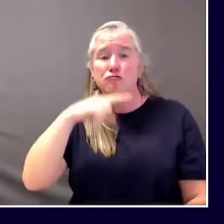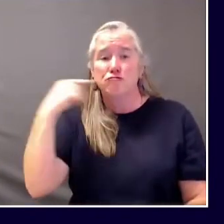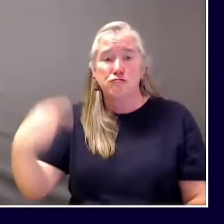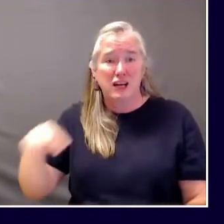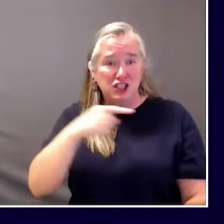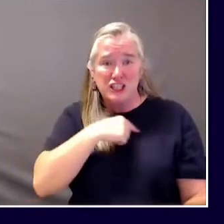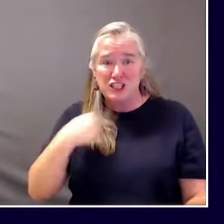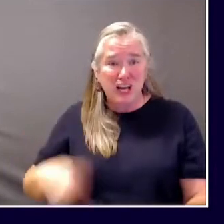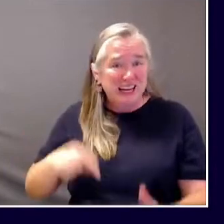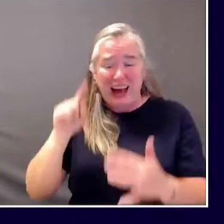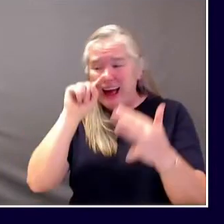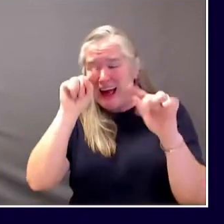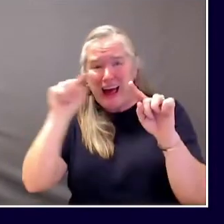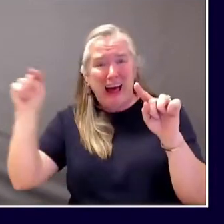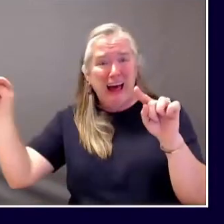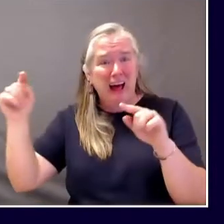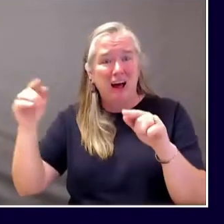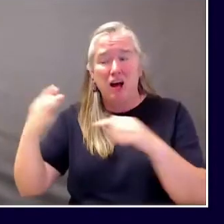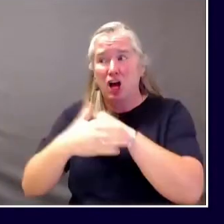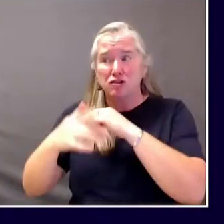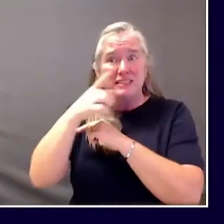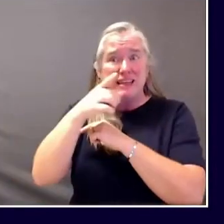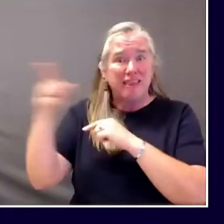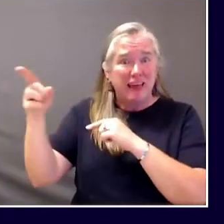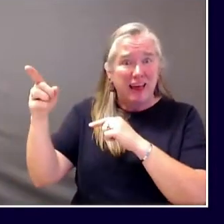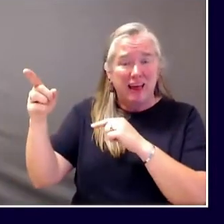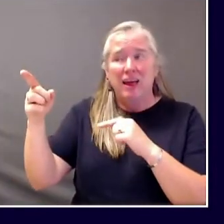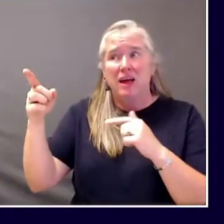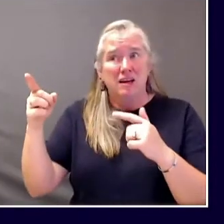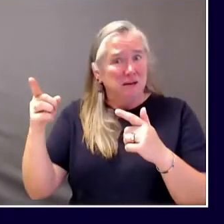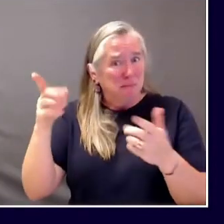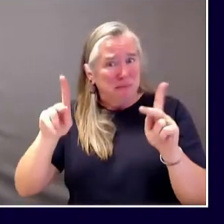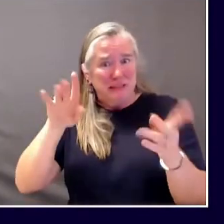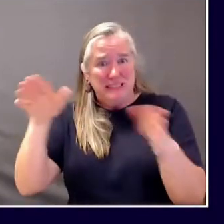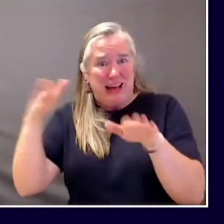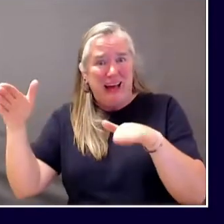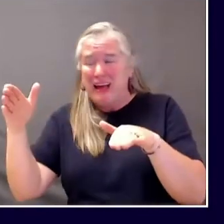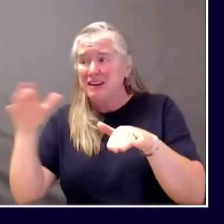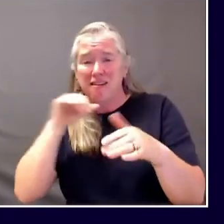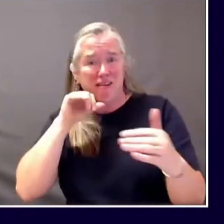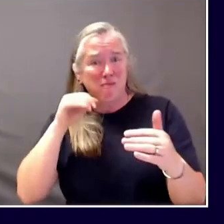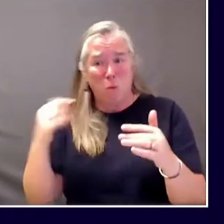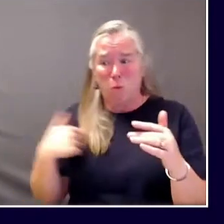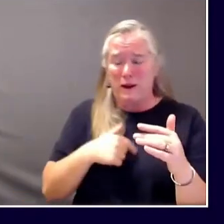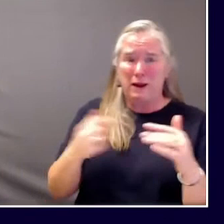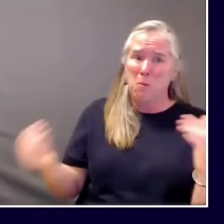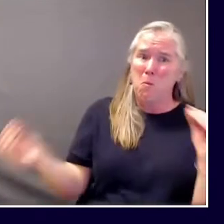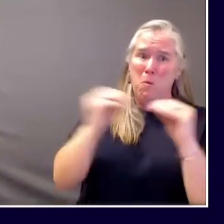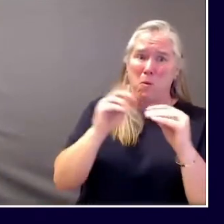people are dying